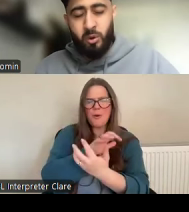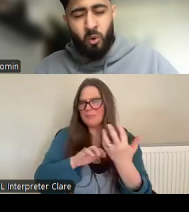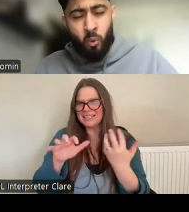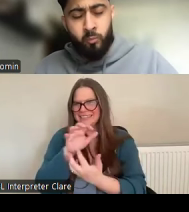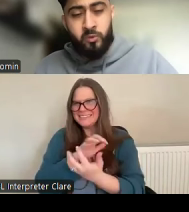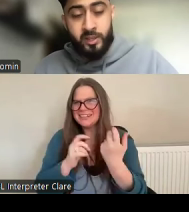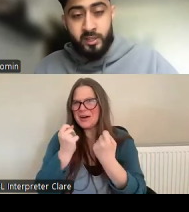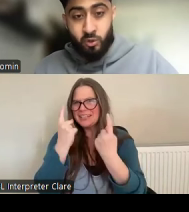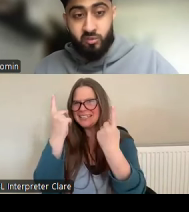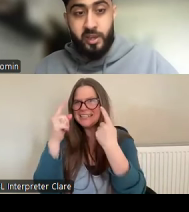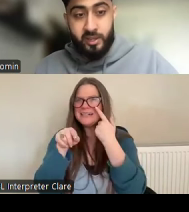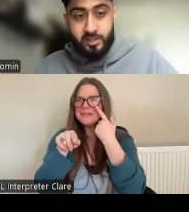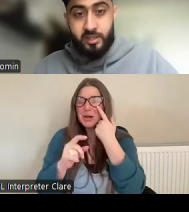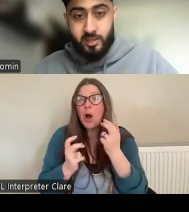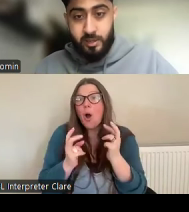but hopefully it's making sense here.